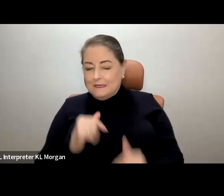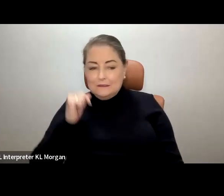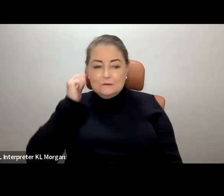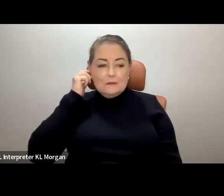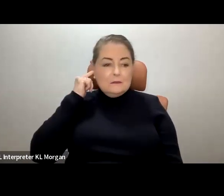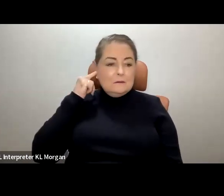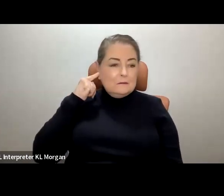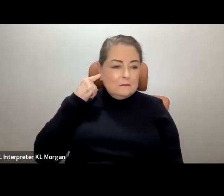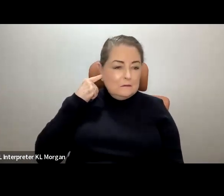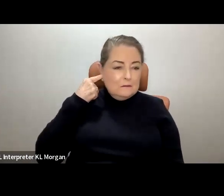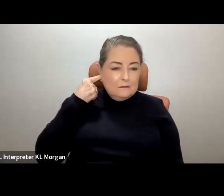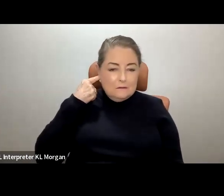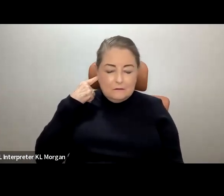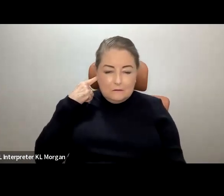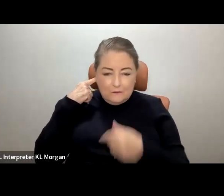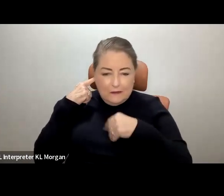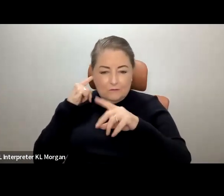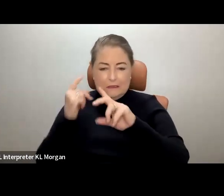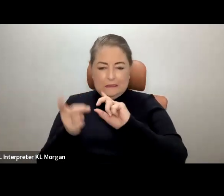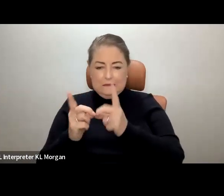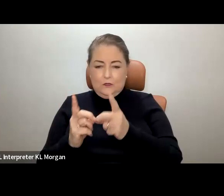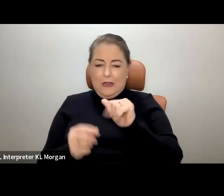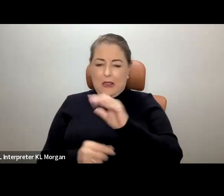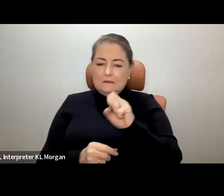have digital accessibility policy in place to reference to